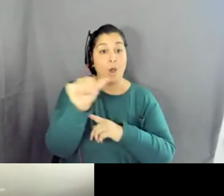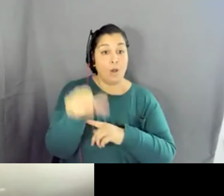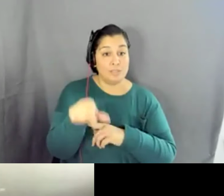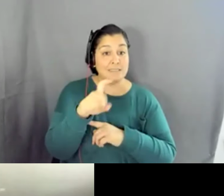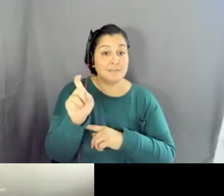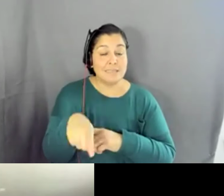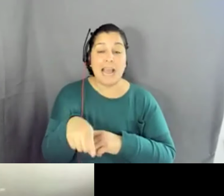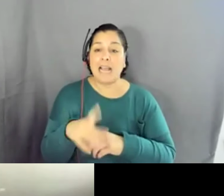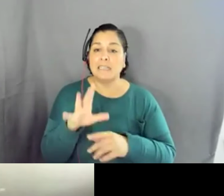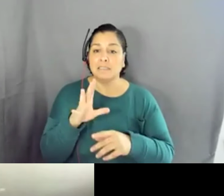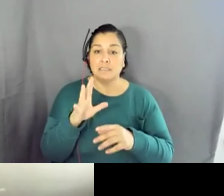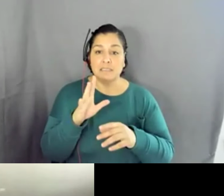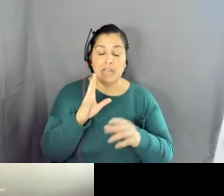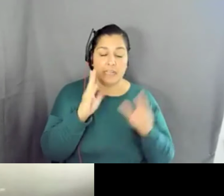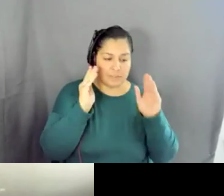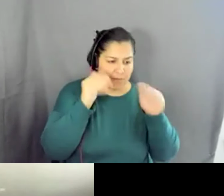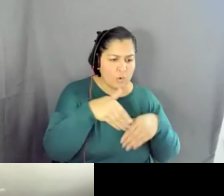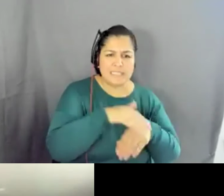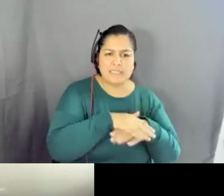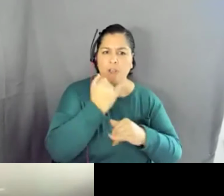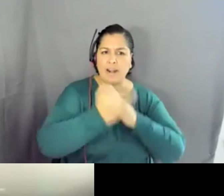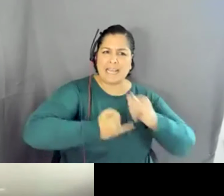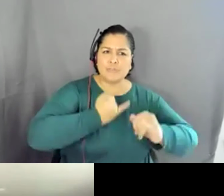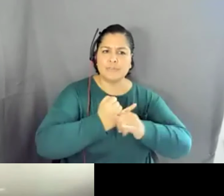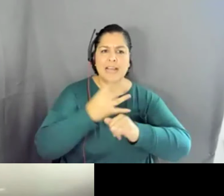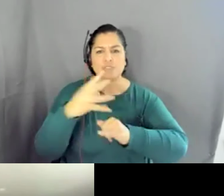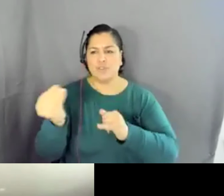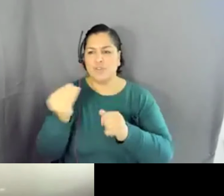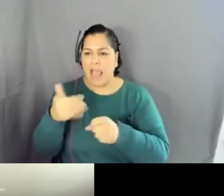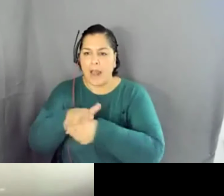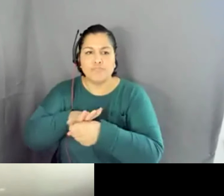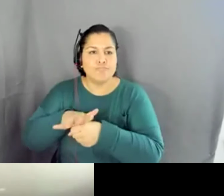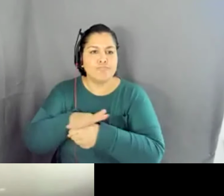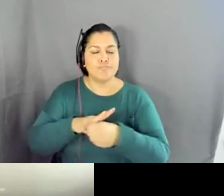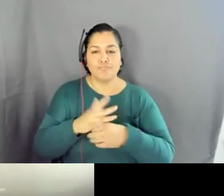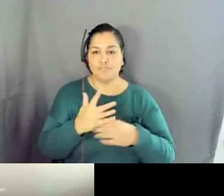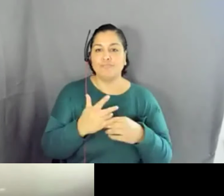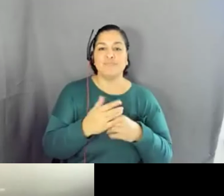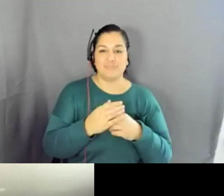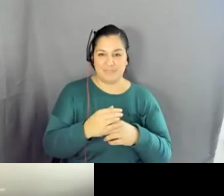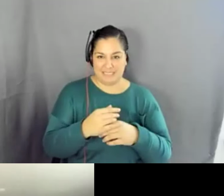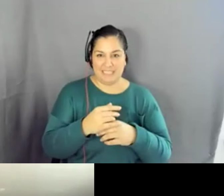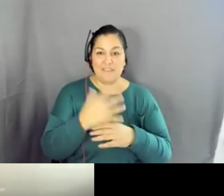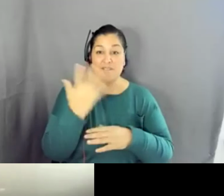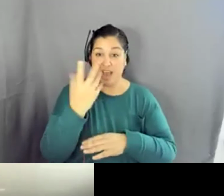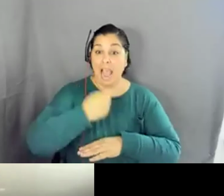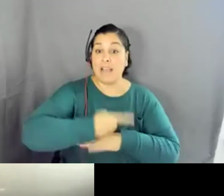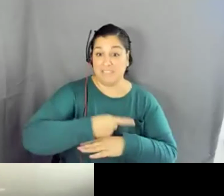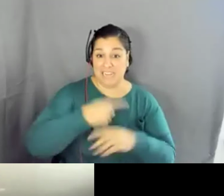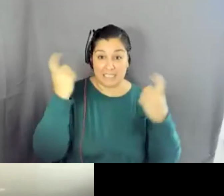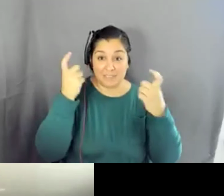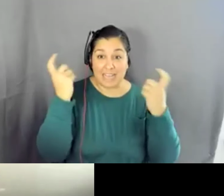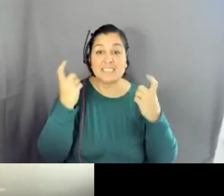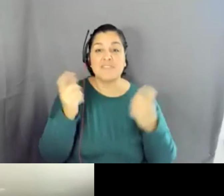and international artists at sites across the city for five days each April. Today, Fuse Box collaborates with organizations